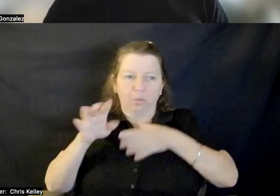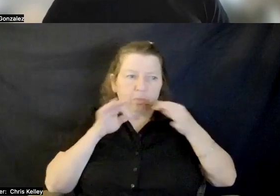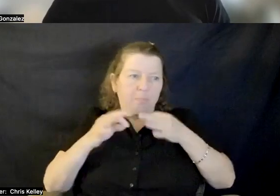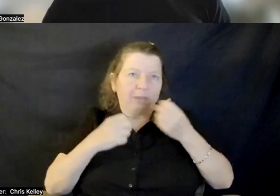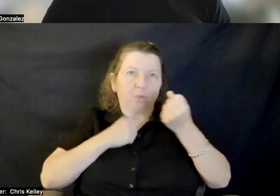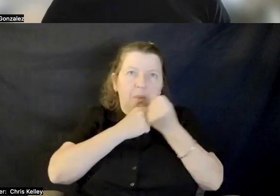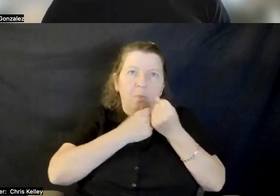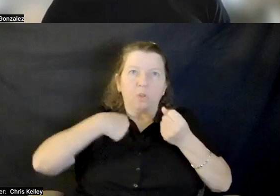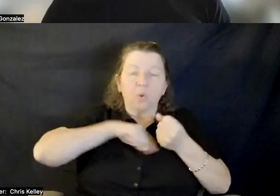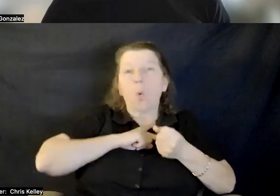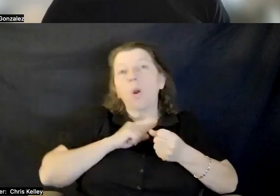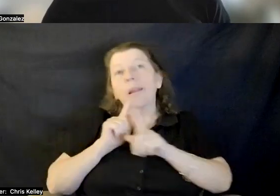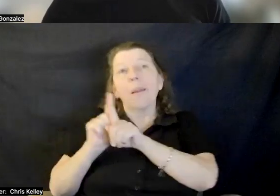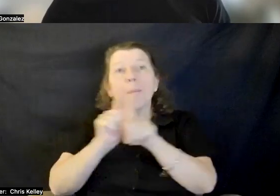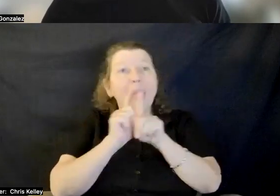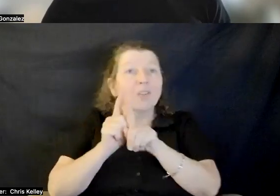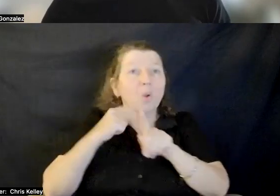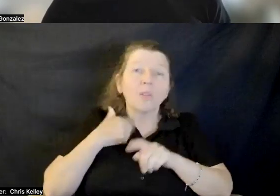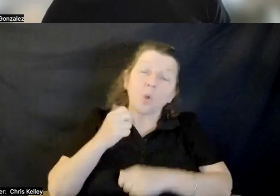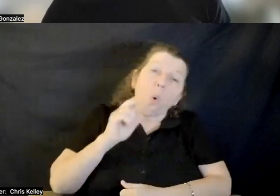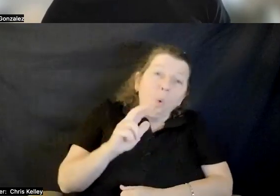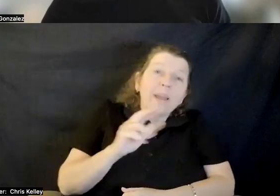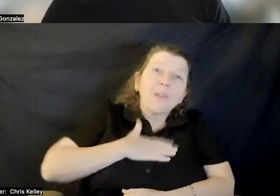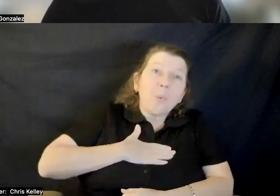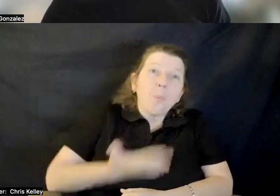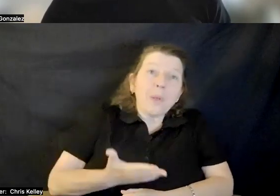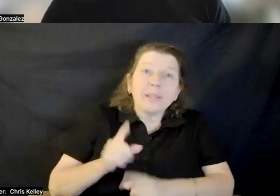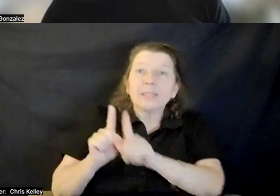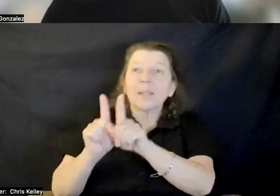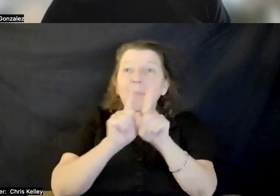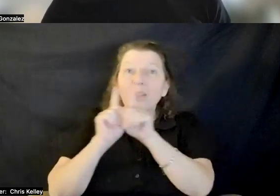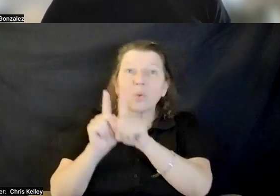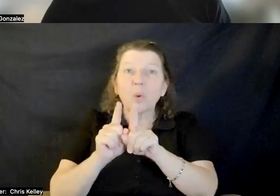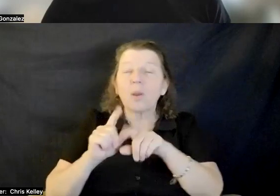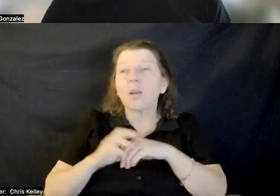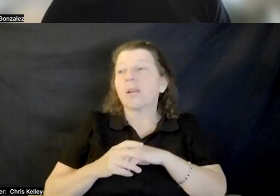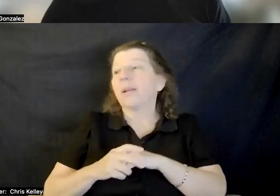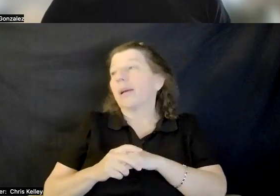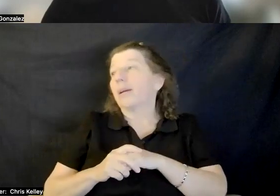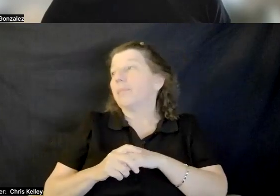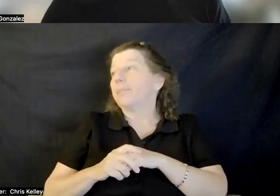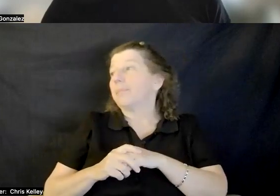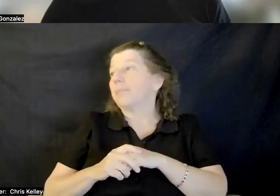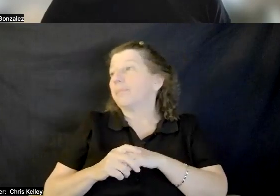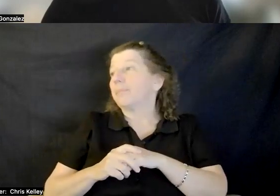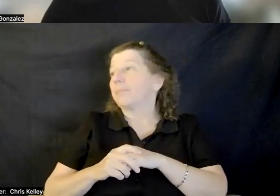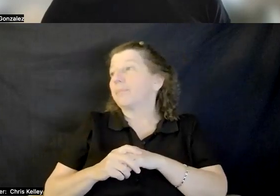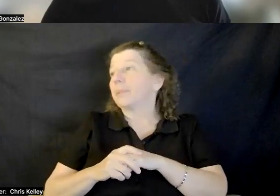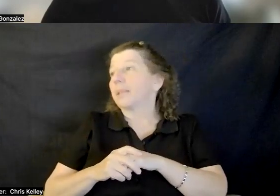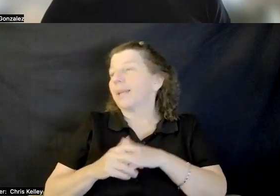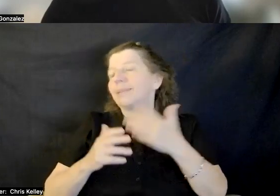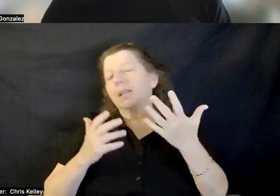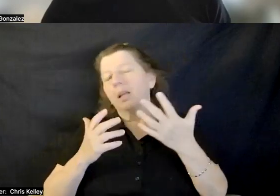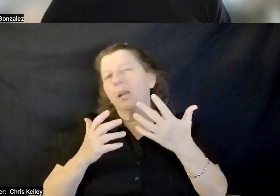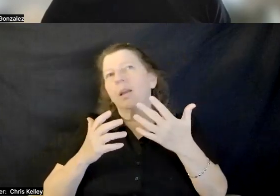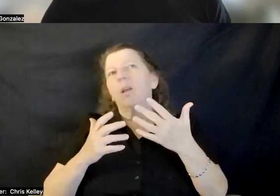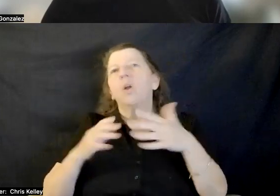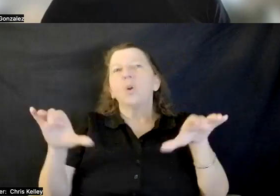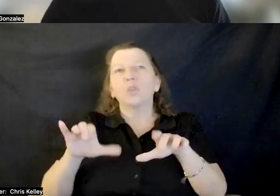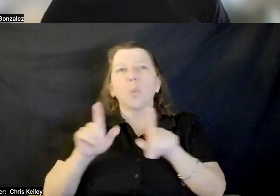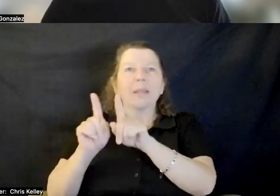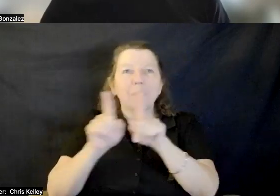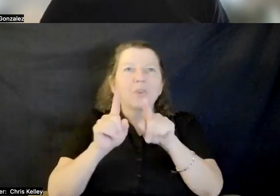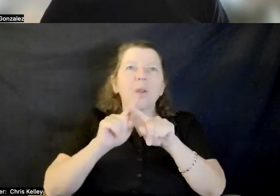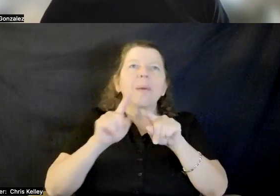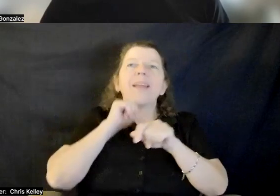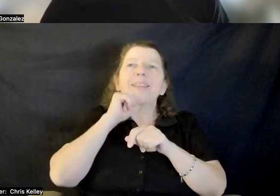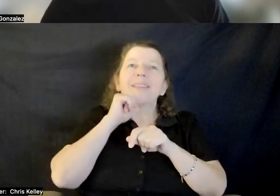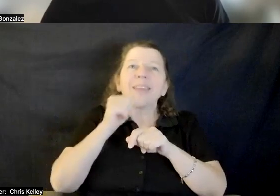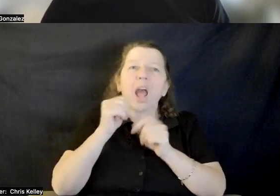BE A MENTOR OR WILLING TO BE A MENTOR. ABUSING THE POWER DYNAMICS BETWEEN A NONDISABLED MENTEE